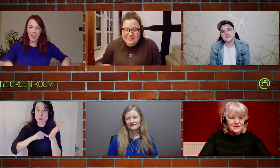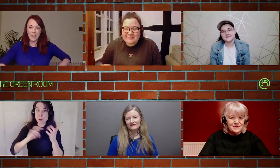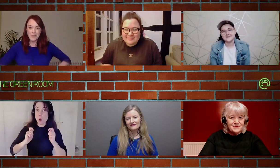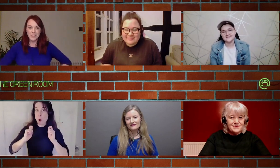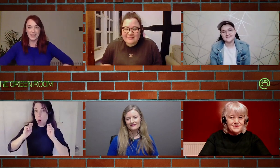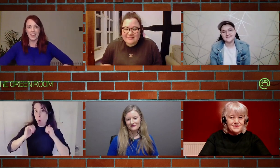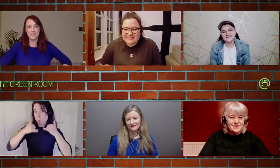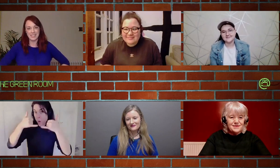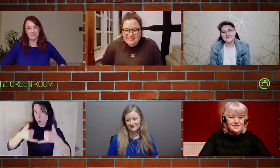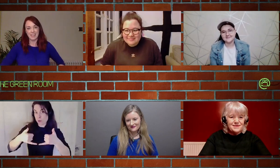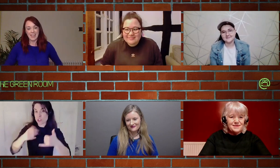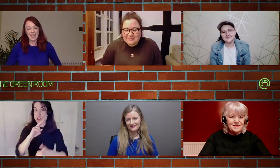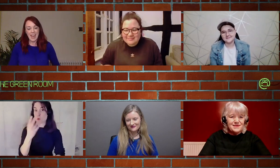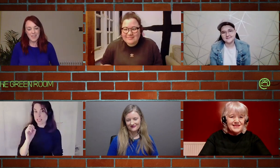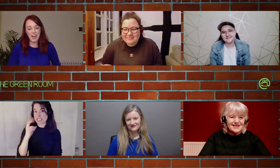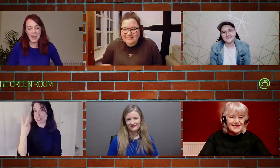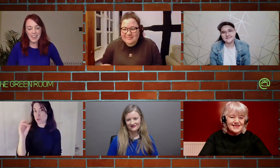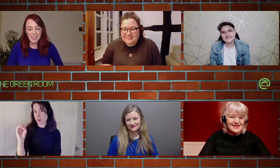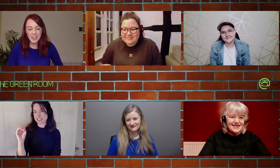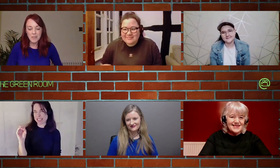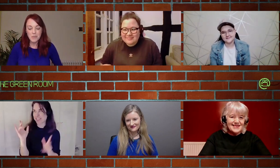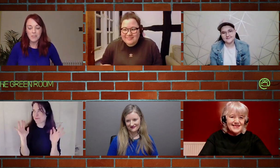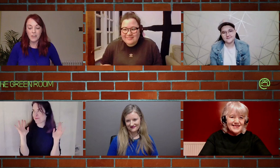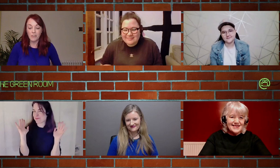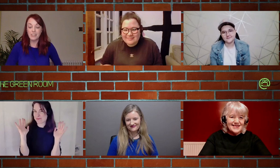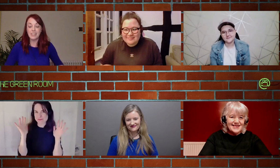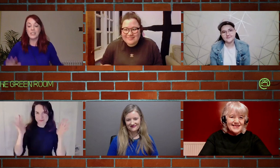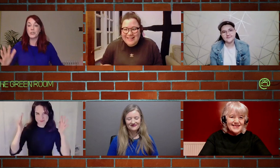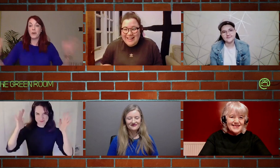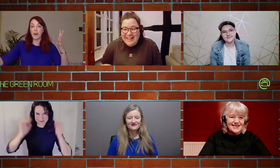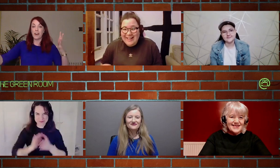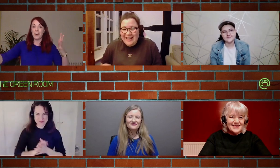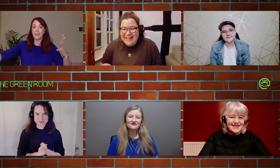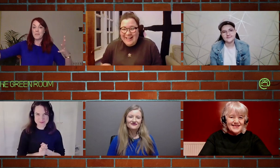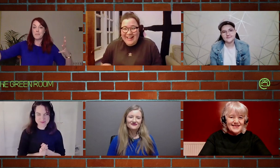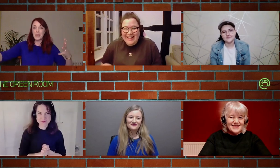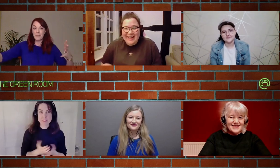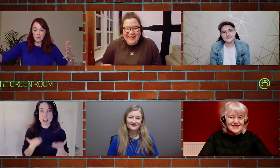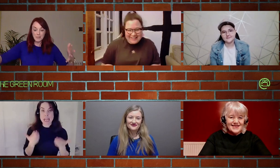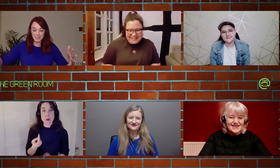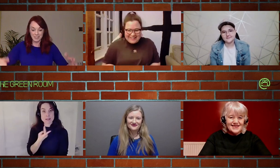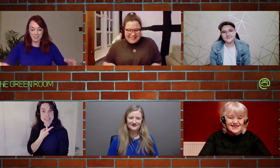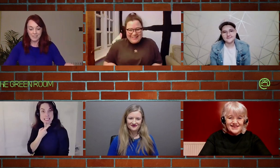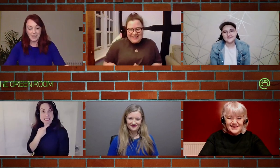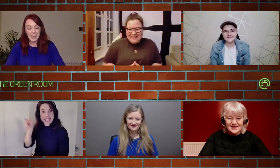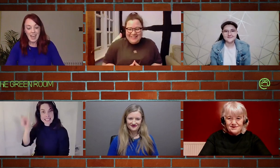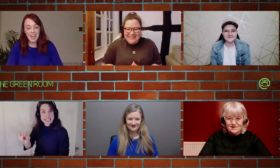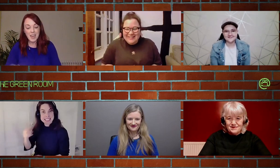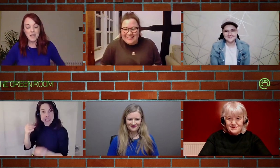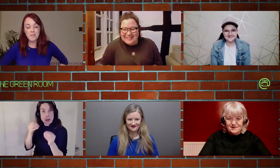Absolutely amazing. And then moving on to our Bea Webster.